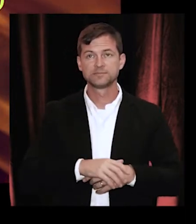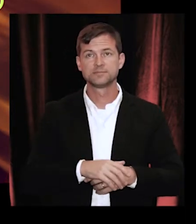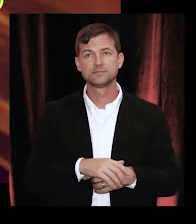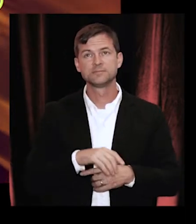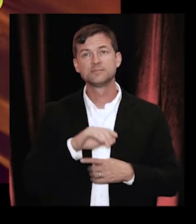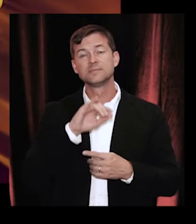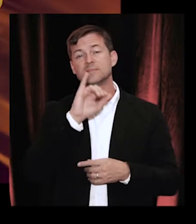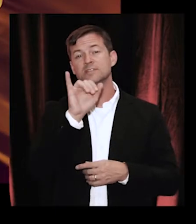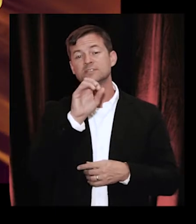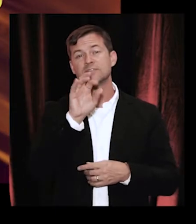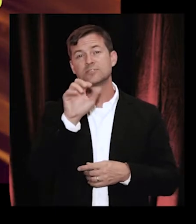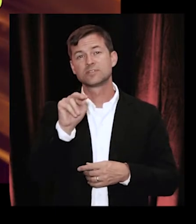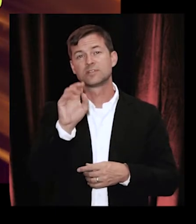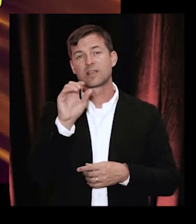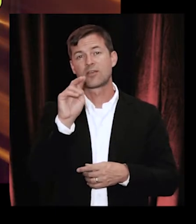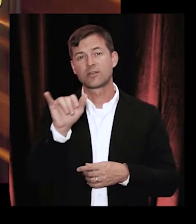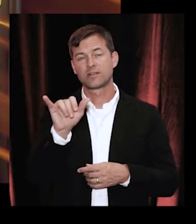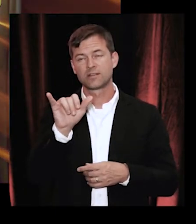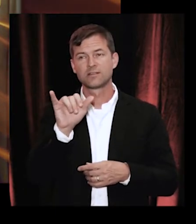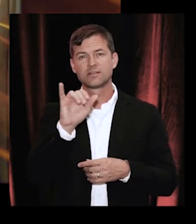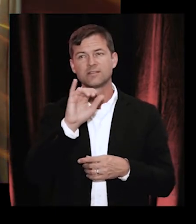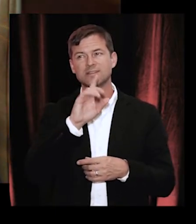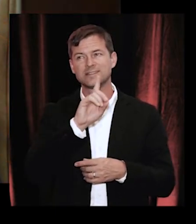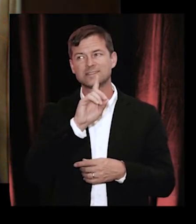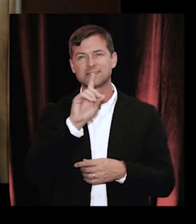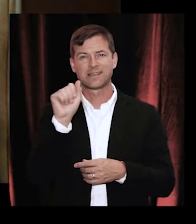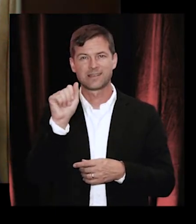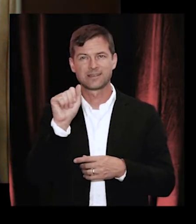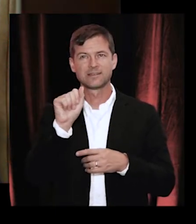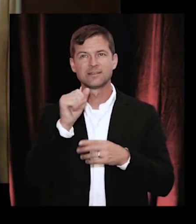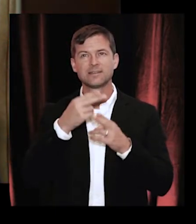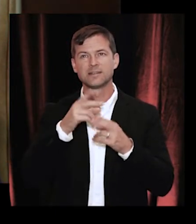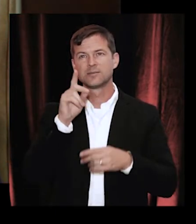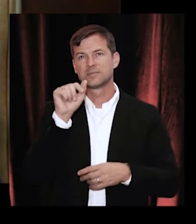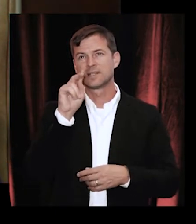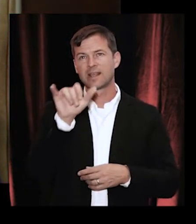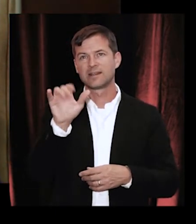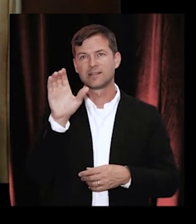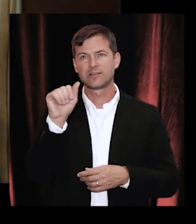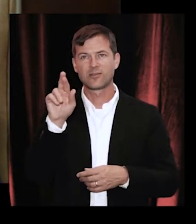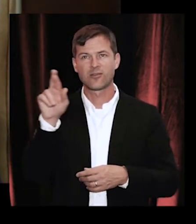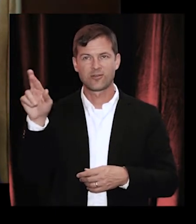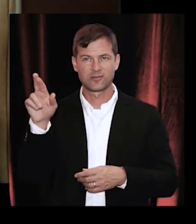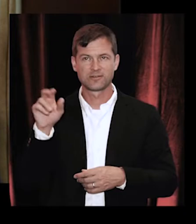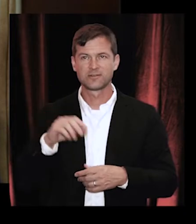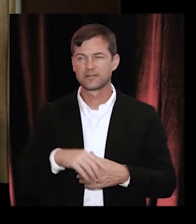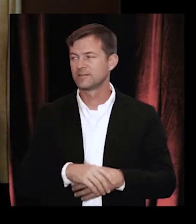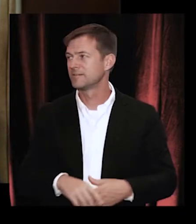Jefferson County District Attorney Danny Carr. I was surprised! Floored, to be honest with you,